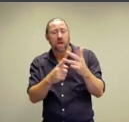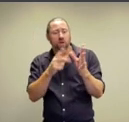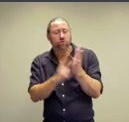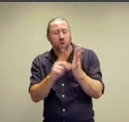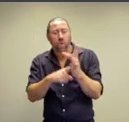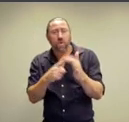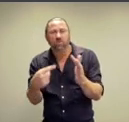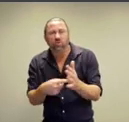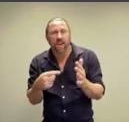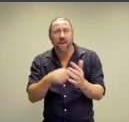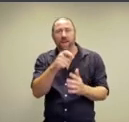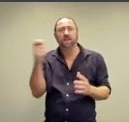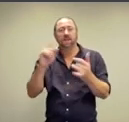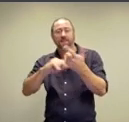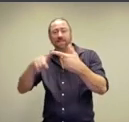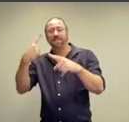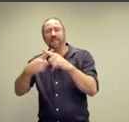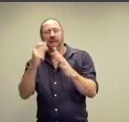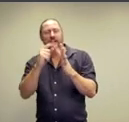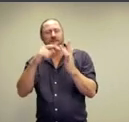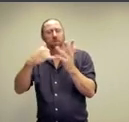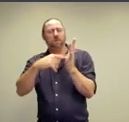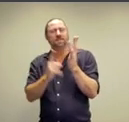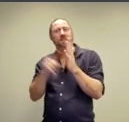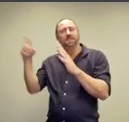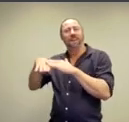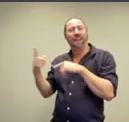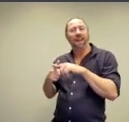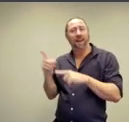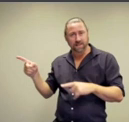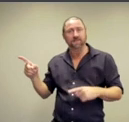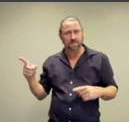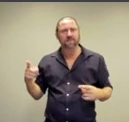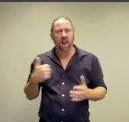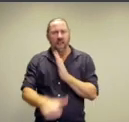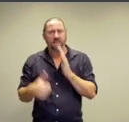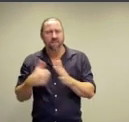Joan Jett and over the pond, the Sex Pistols wore